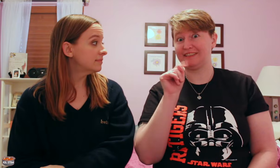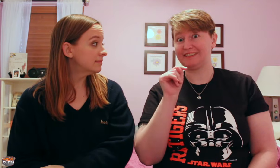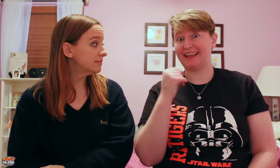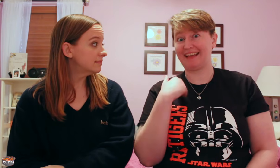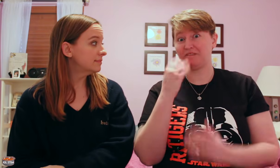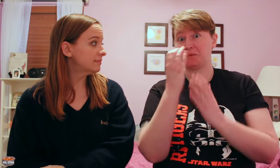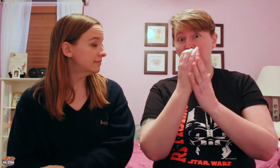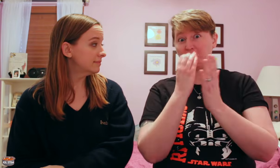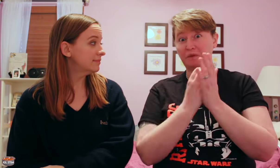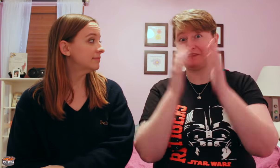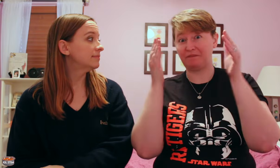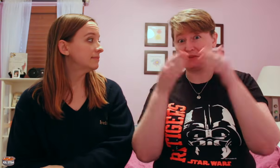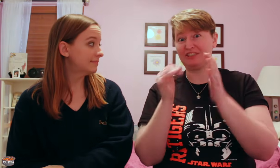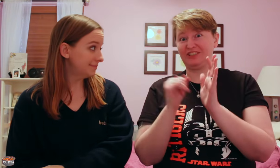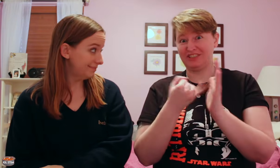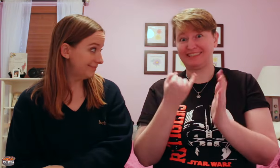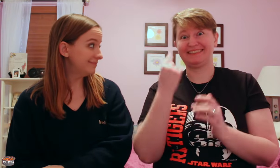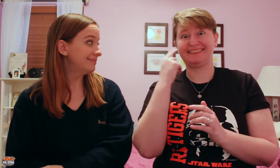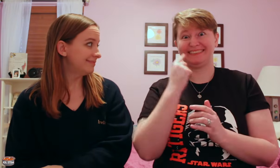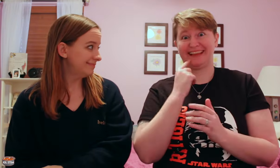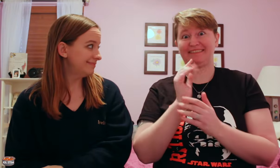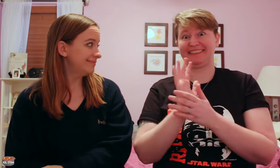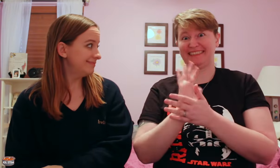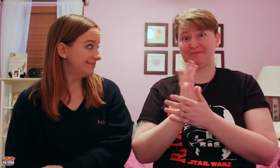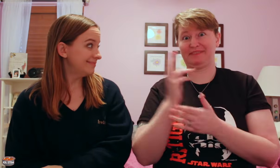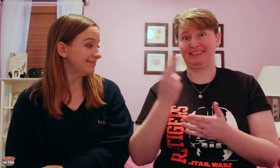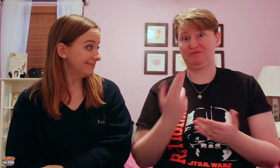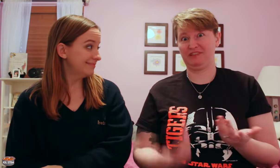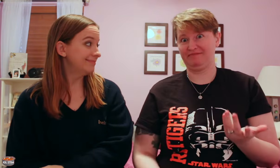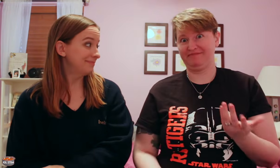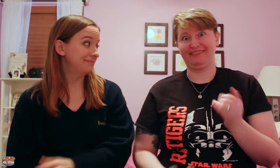[Jenna] Right, even RIT has a course devoted just